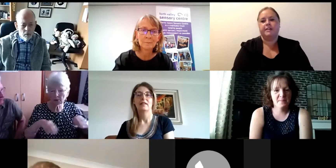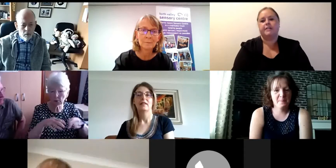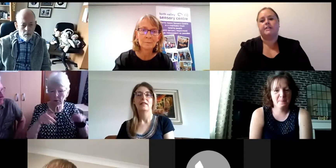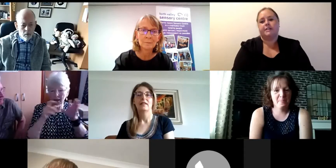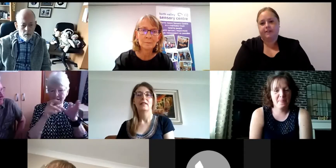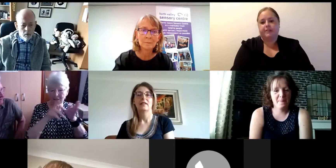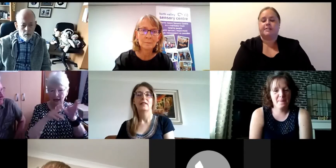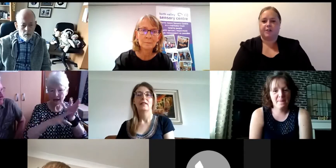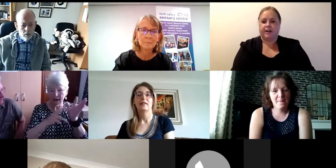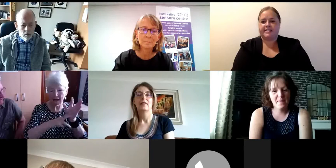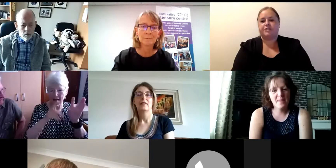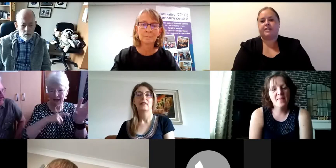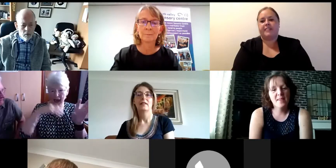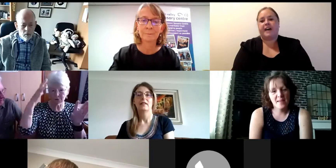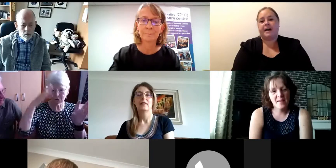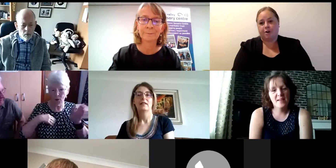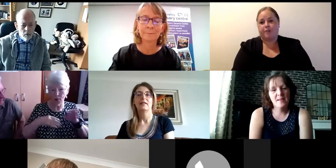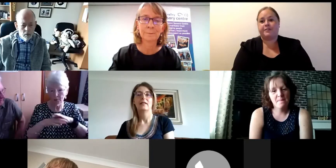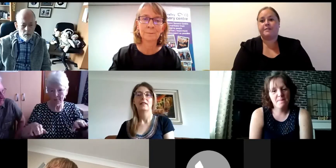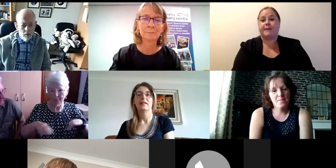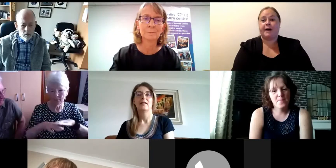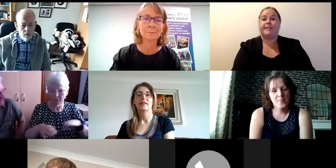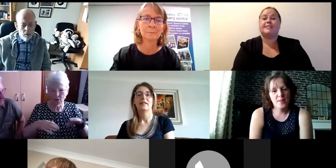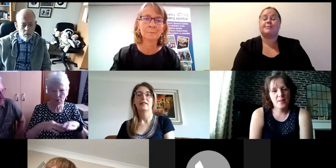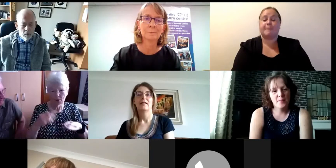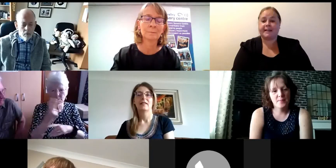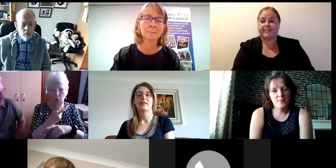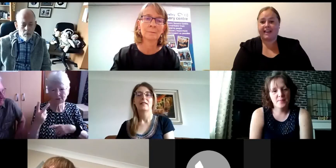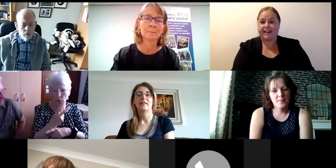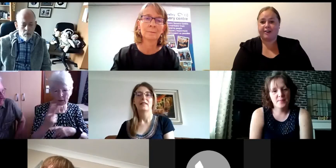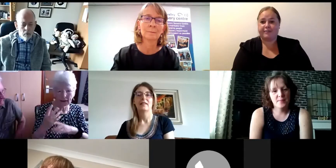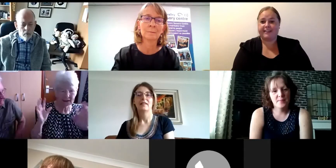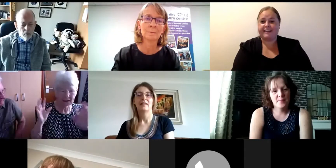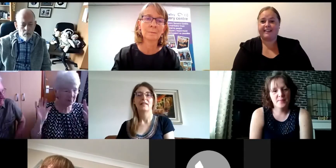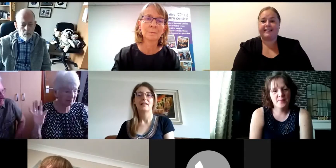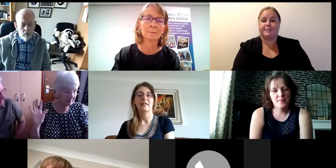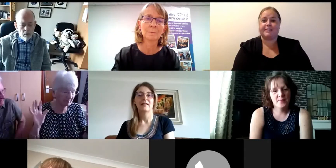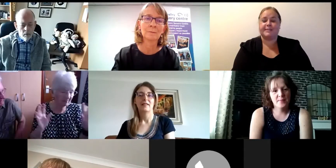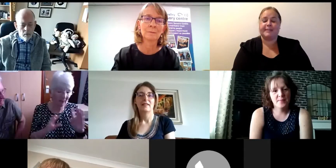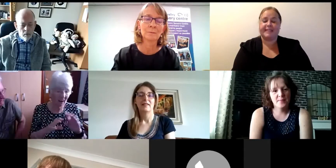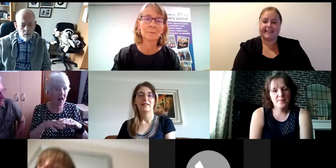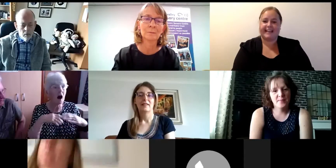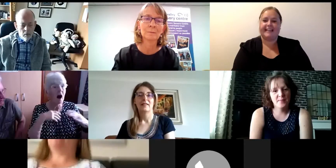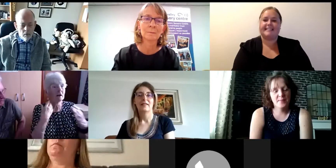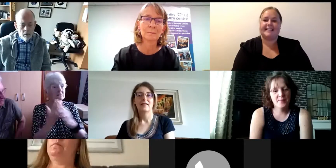But I went swimming very often, twice a week at Denny High School